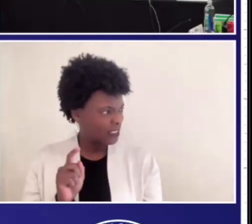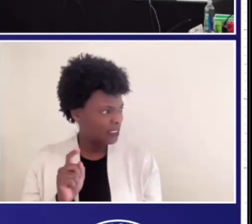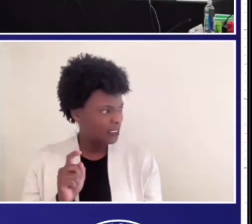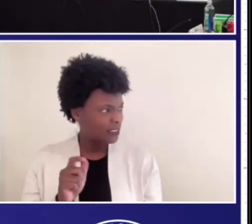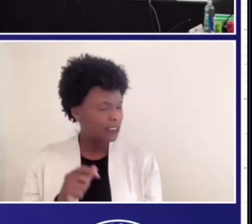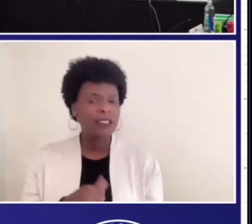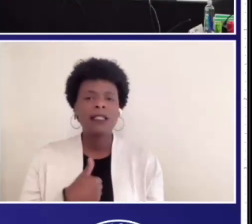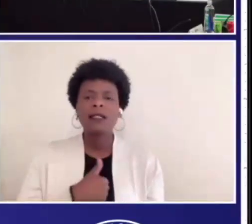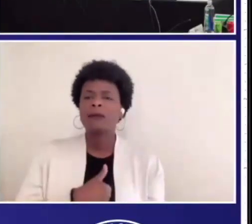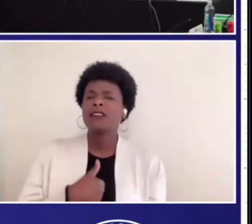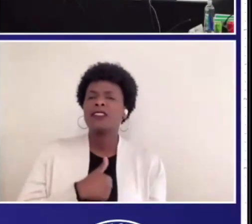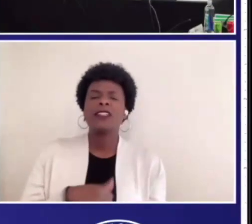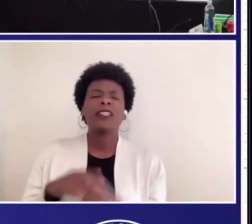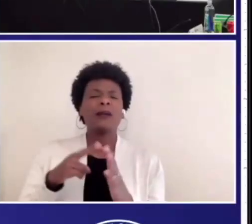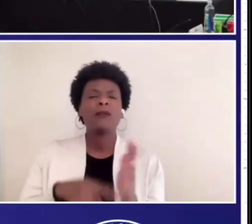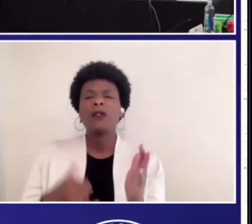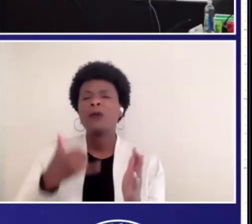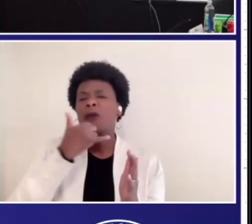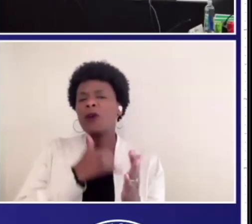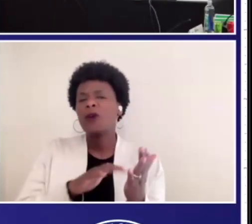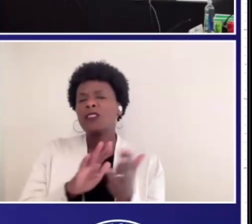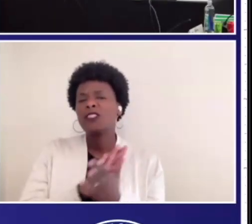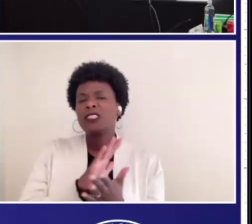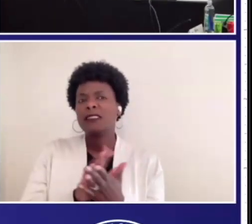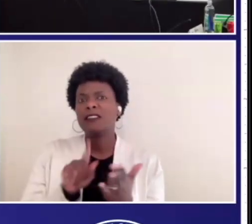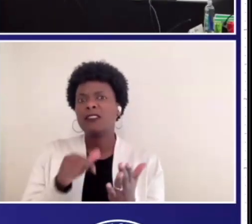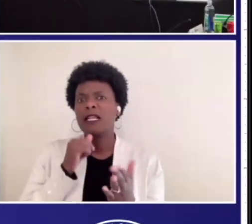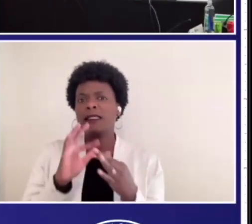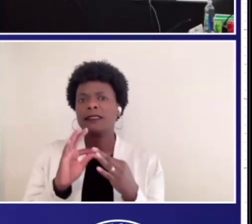I'm sorry, I'm reading the wrong sheet, so I best not say that, right? Okay.